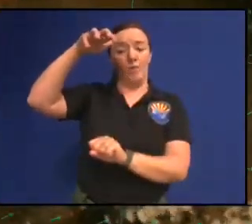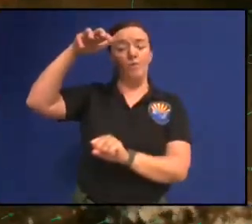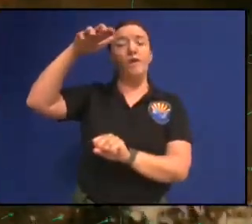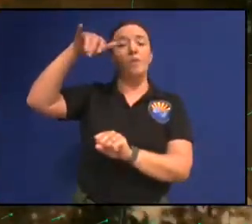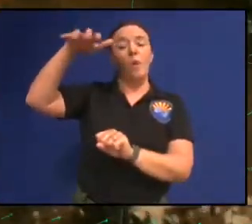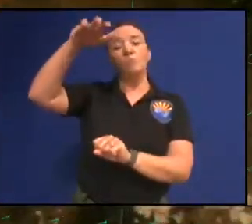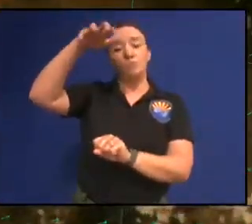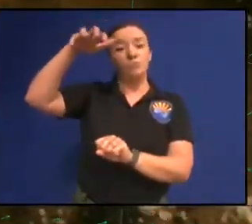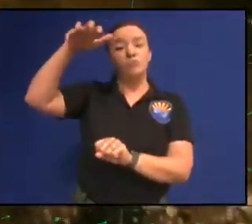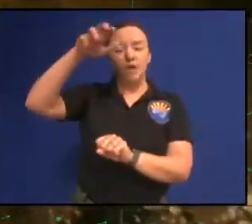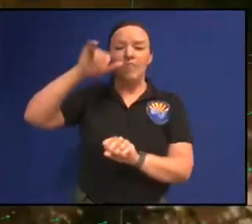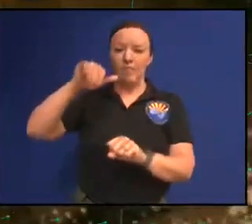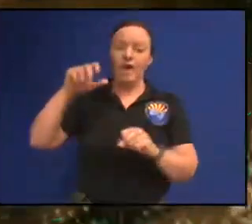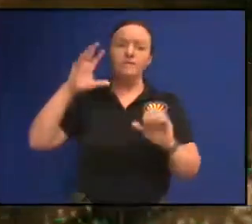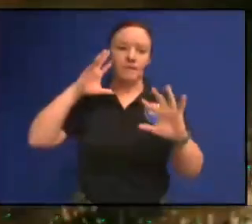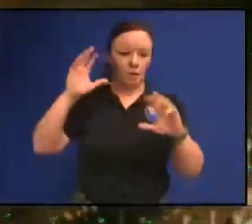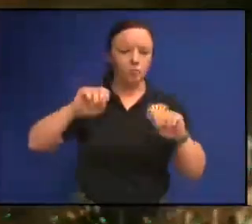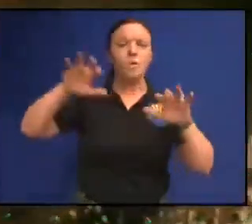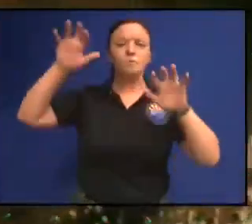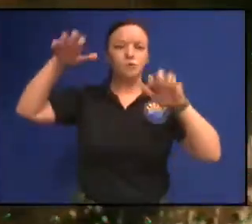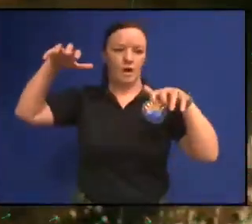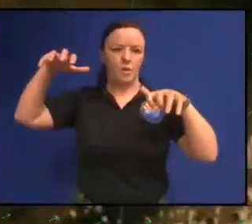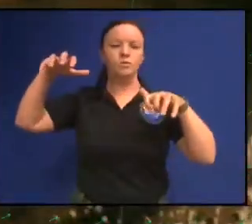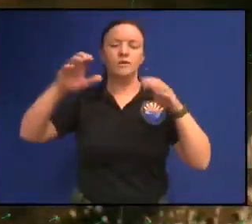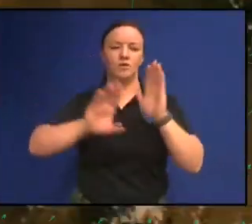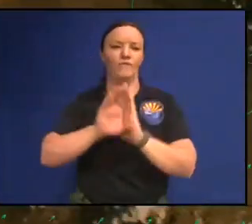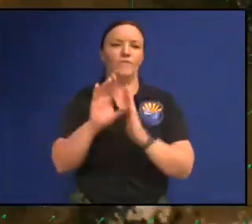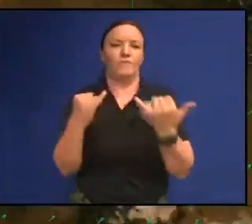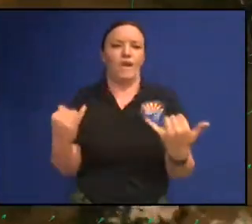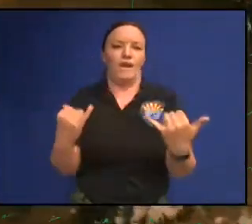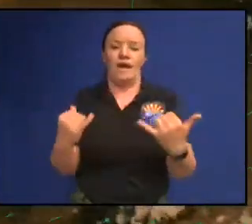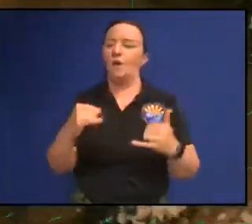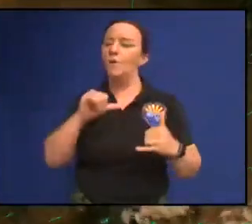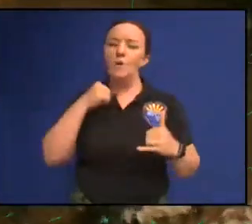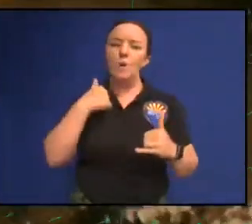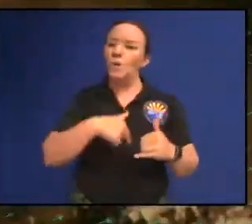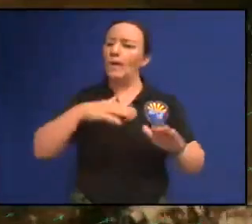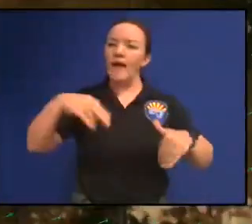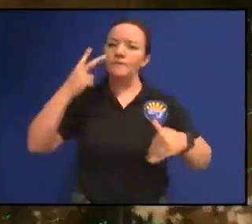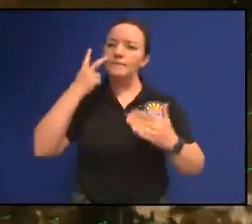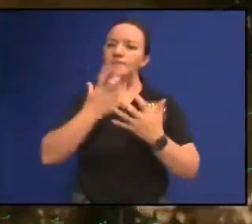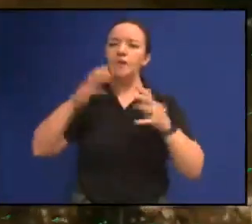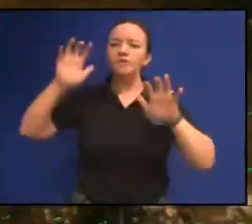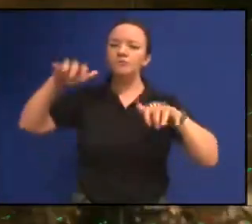SO ALTHOUGH WE HAVEN'T SEEN A LOT OF SHOWER ACTIVITY OVER THE FIRE ITSELF UP UNTIL NOW, THERE IS STILL THAT